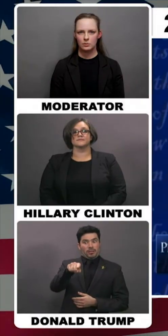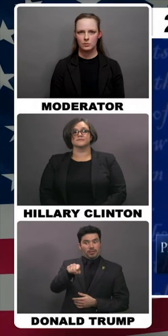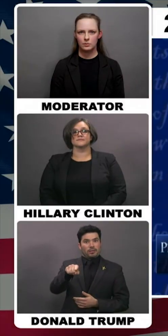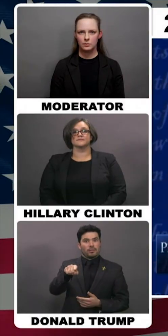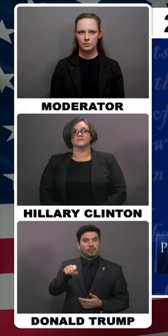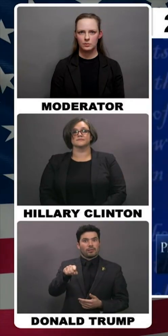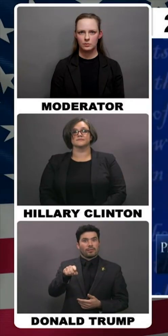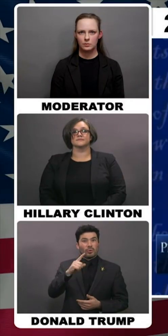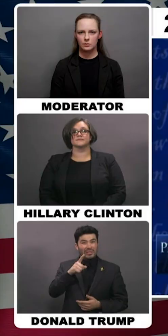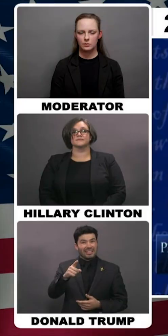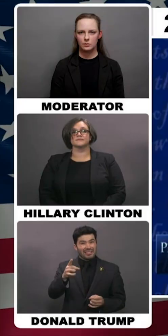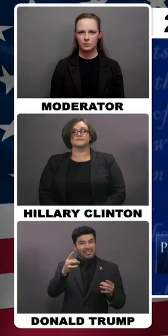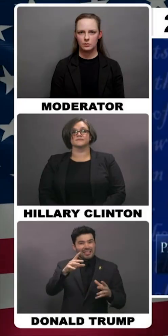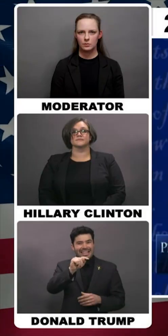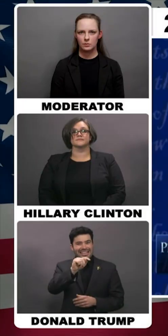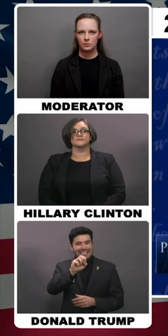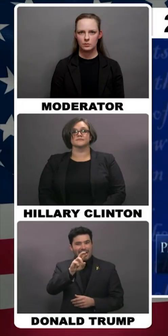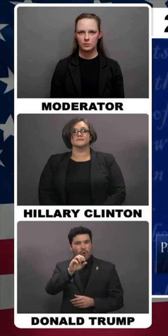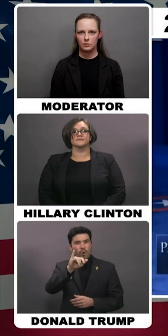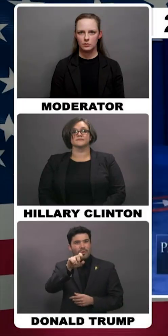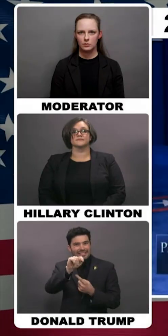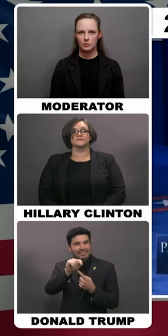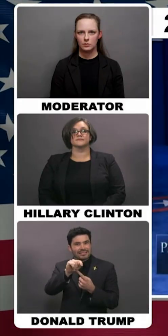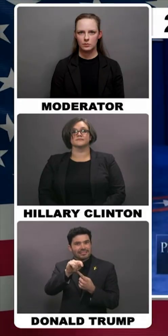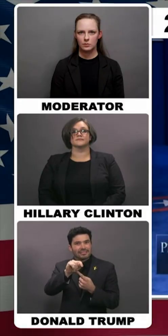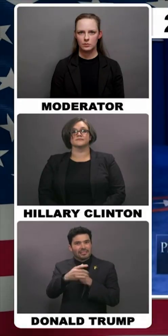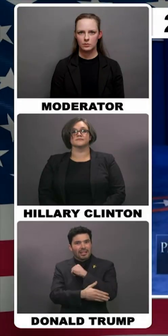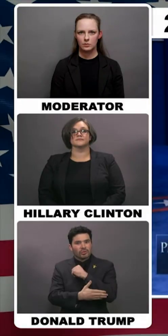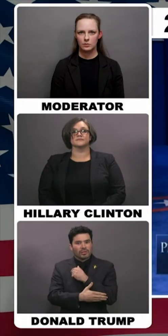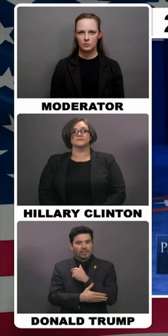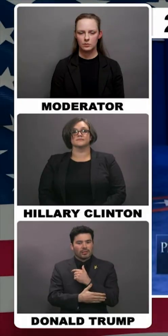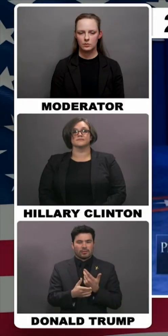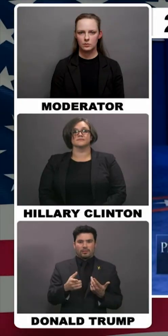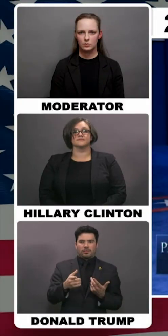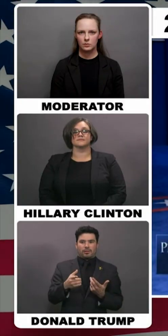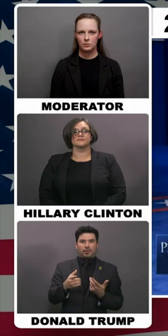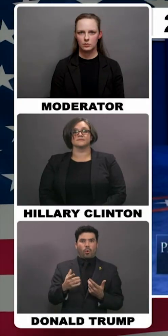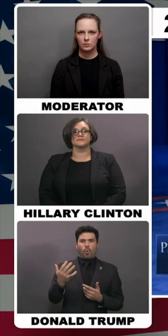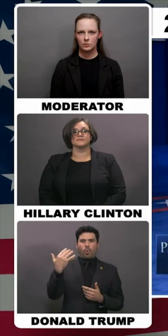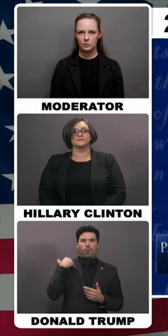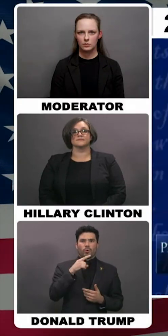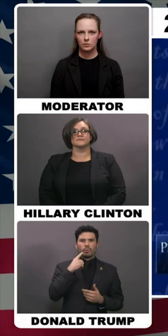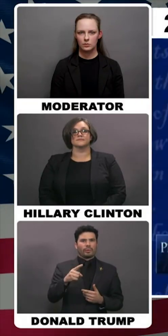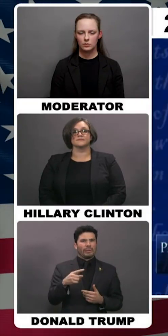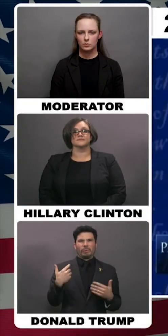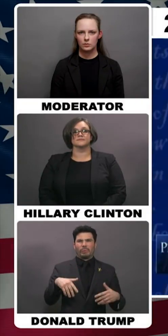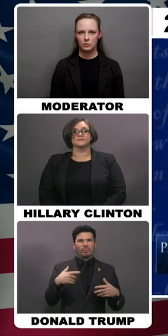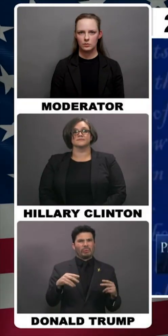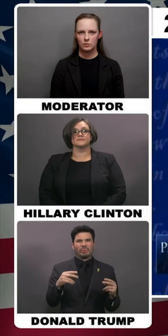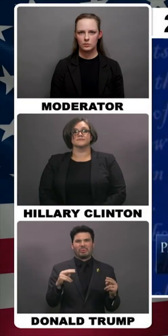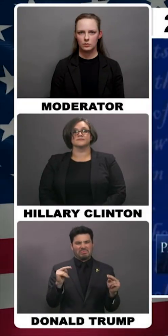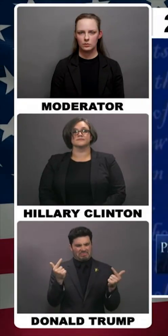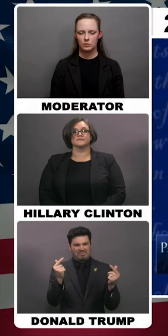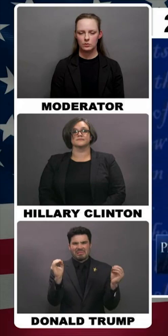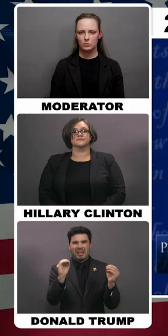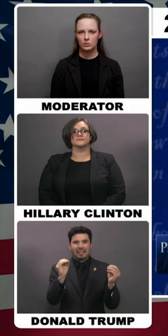We've made them a strong country from, really a very weak country. Just three years ago. When I look at all of the things that I see